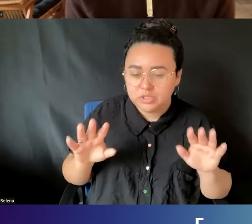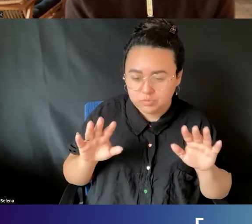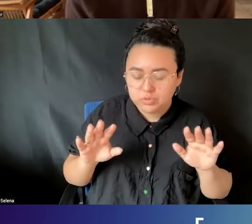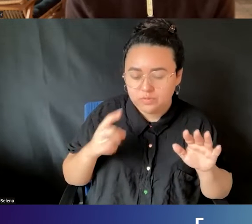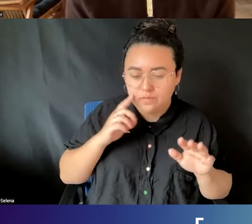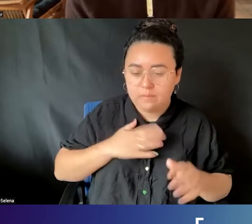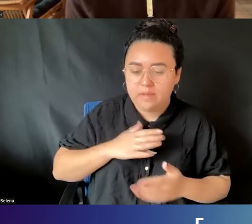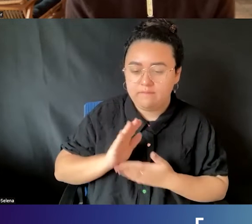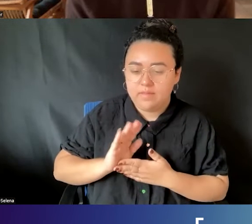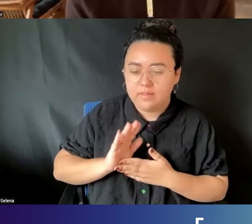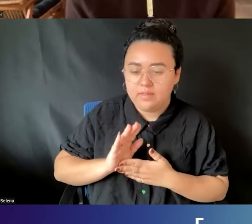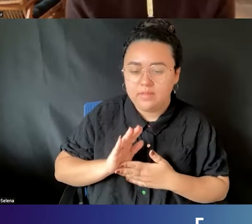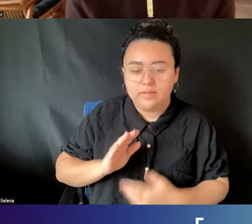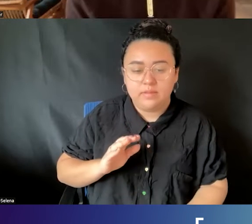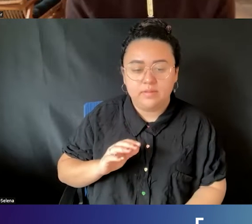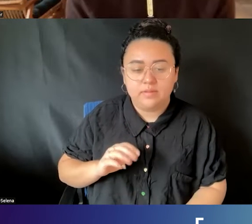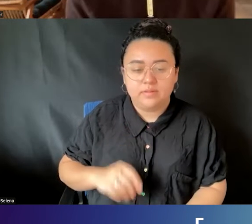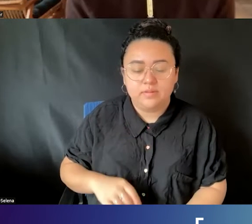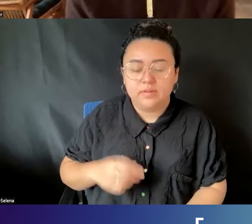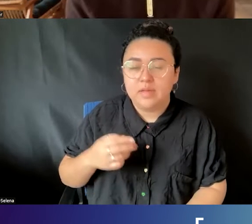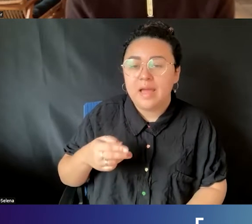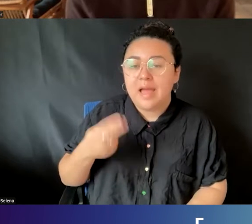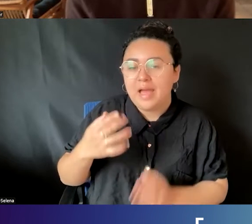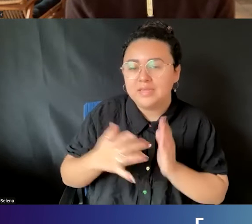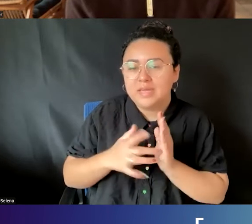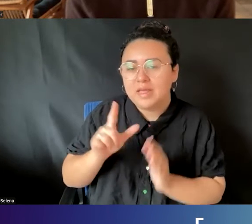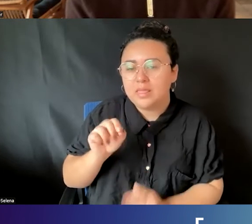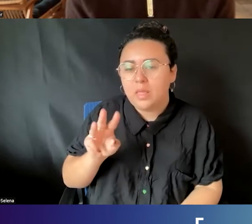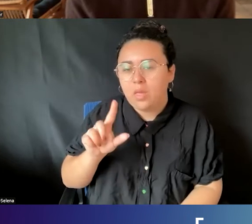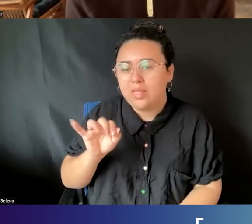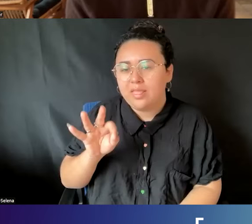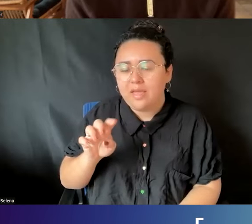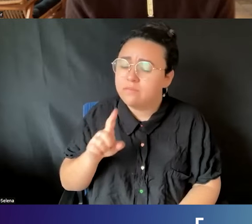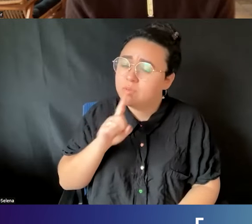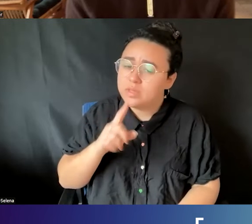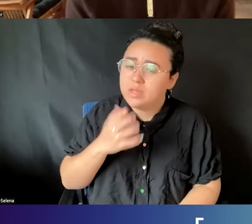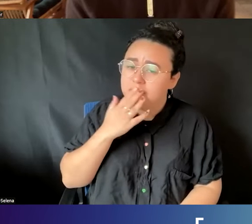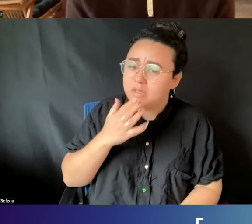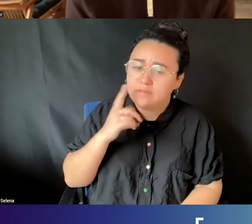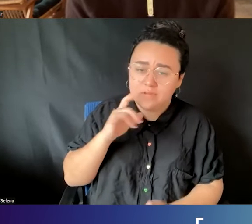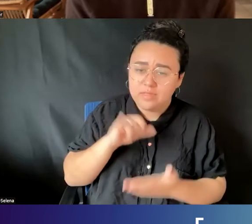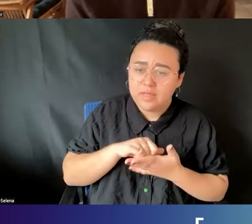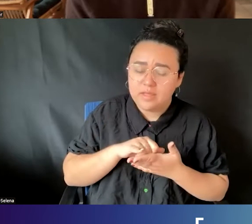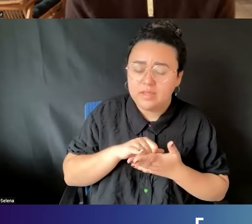with high tech lowlife, but I was grateful to do it. But I think in the end, it